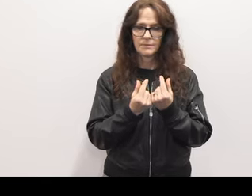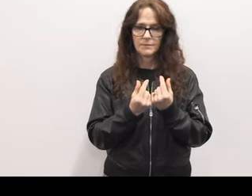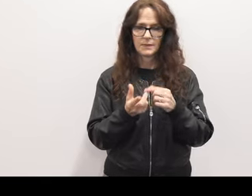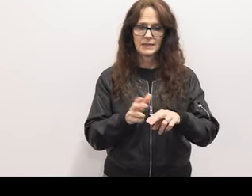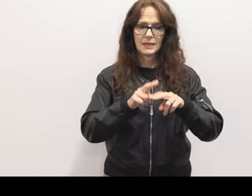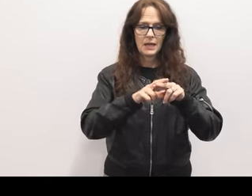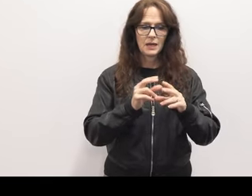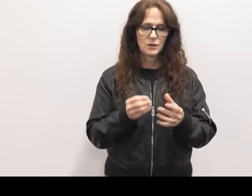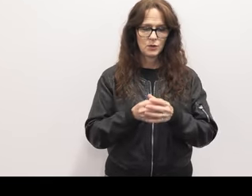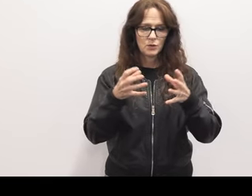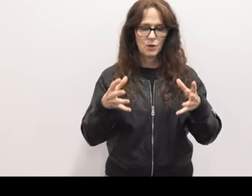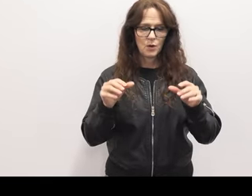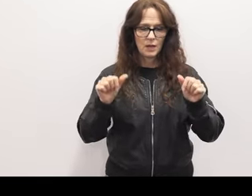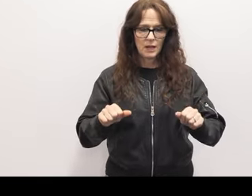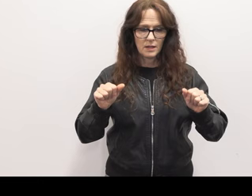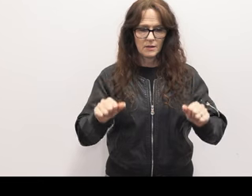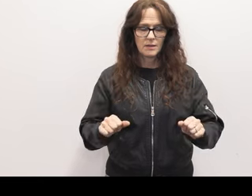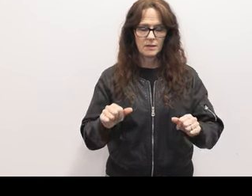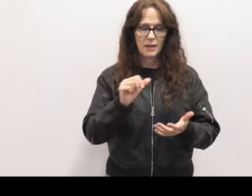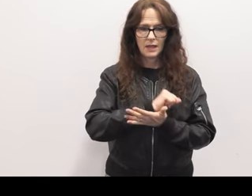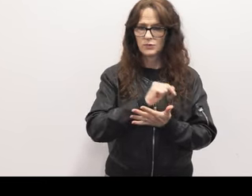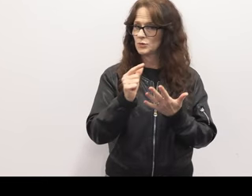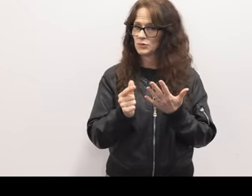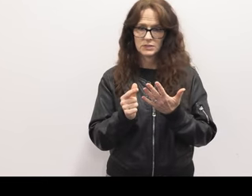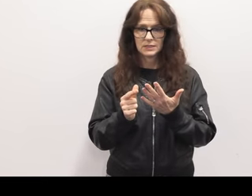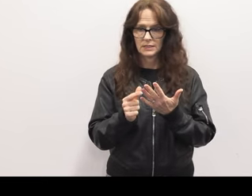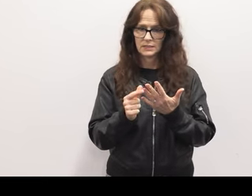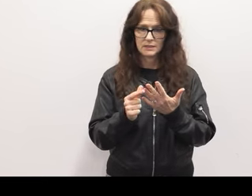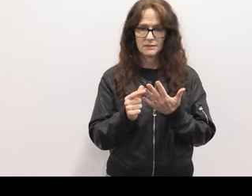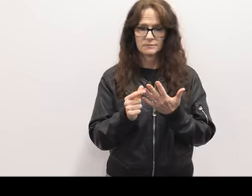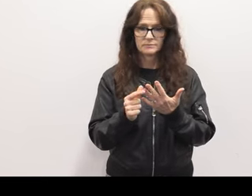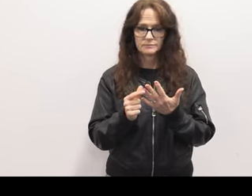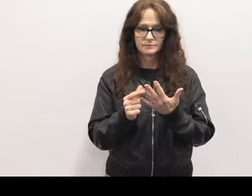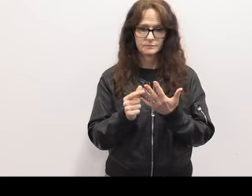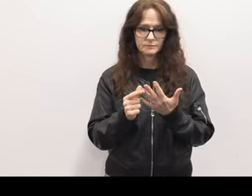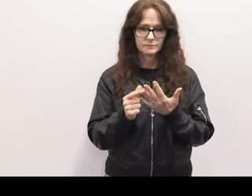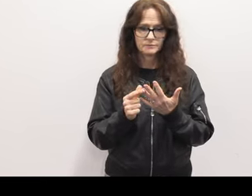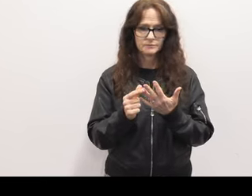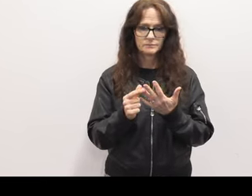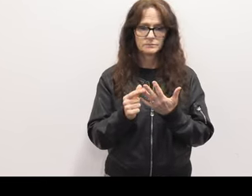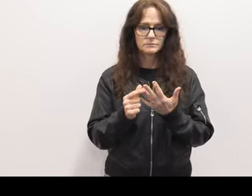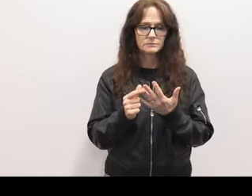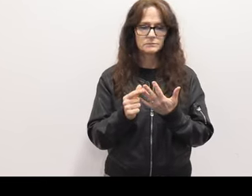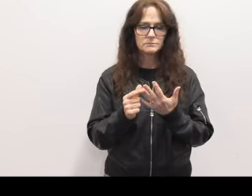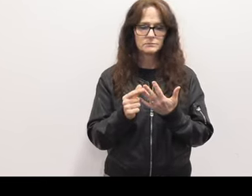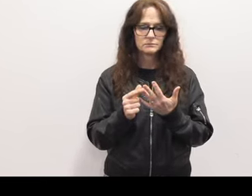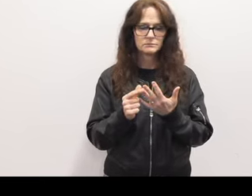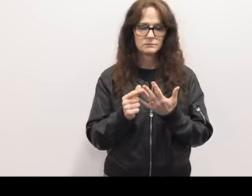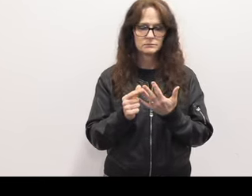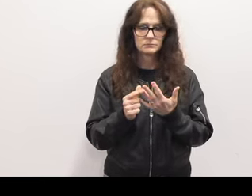or be eligible A through G accounting for the disparity.